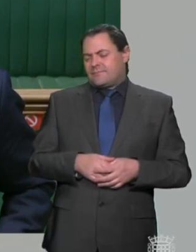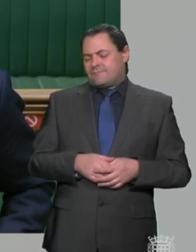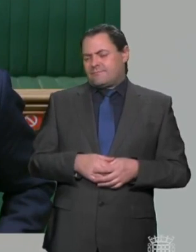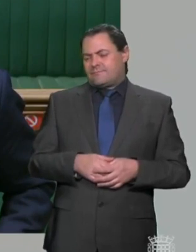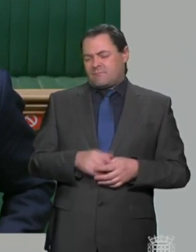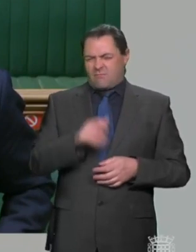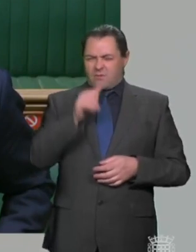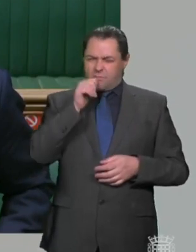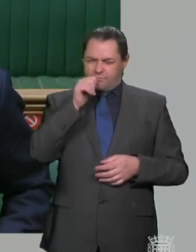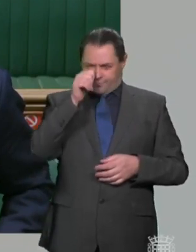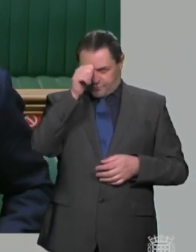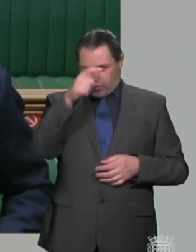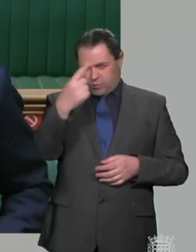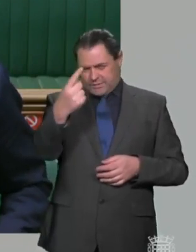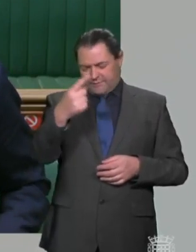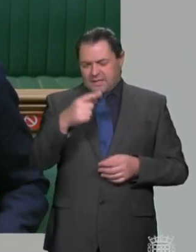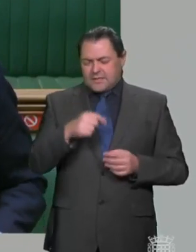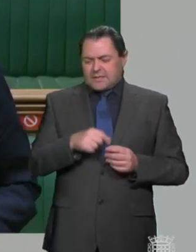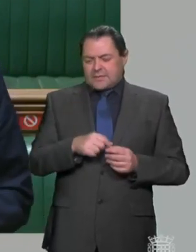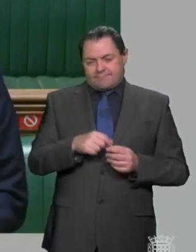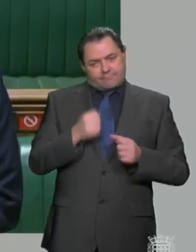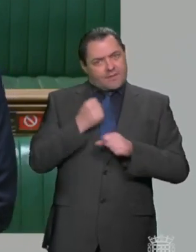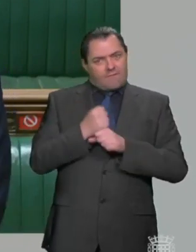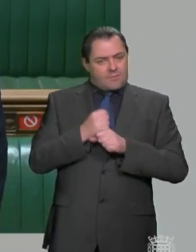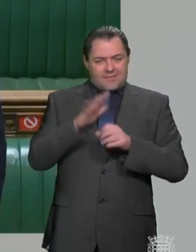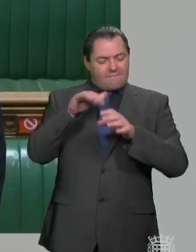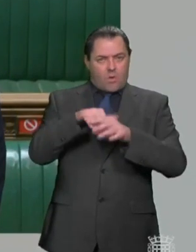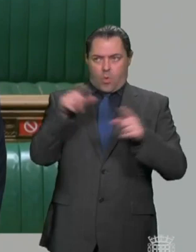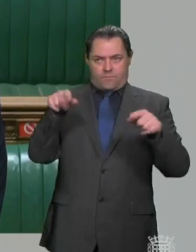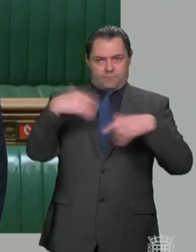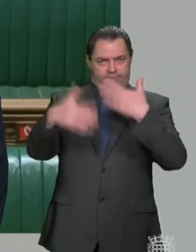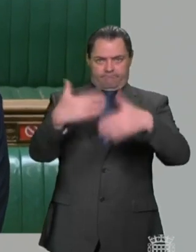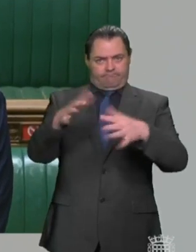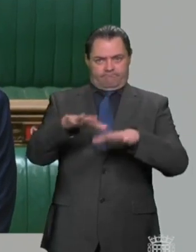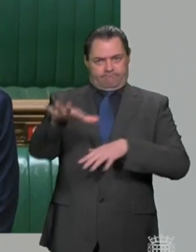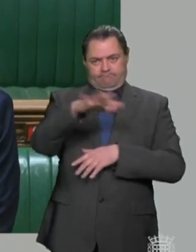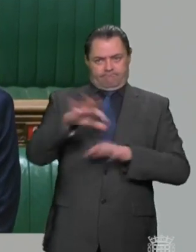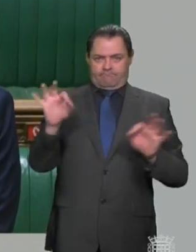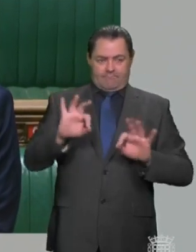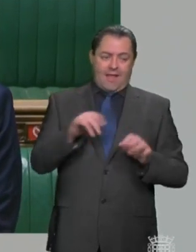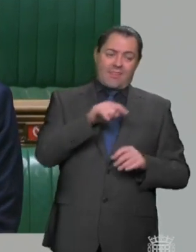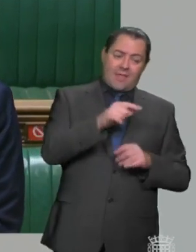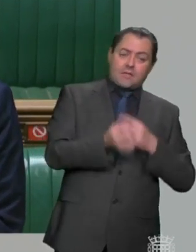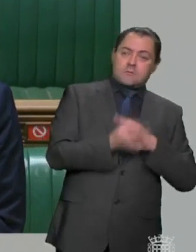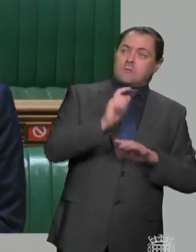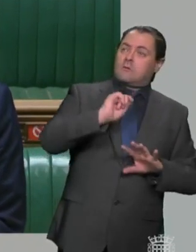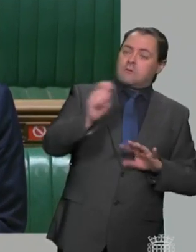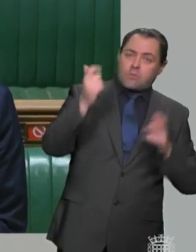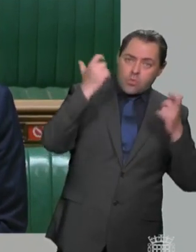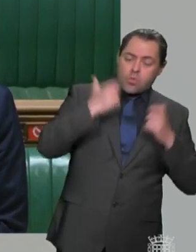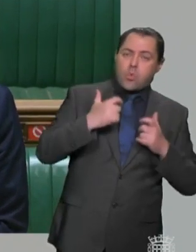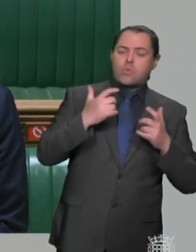he knows, the Government were not party to the initial litigation, nor the settlement that was